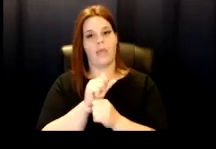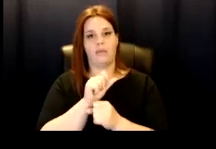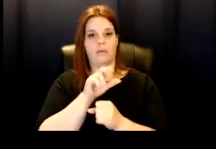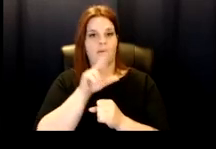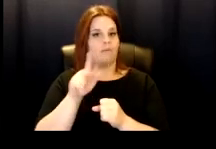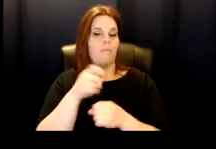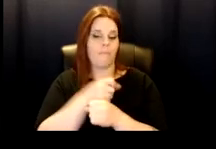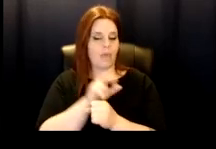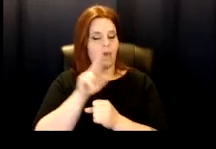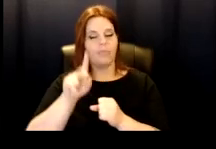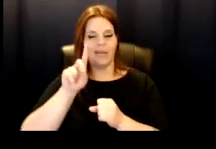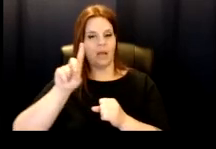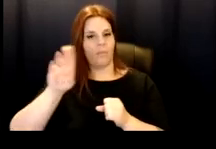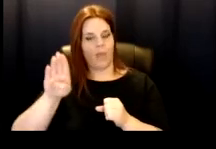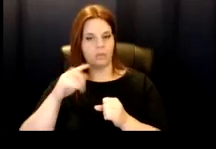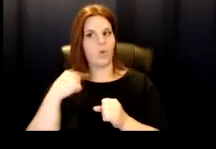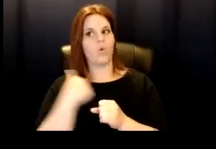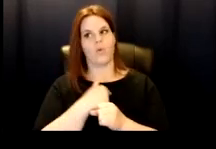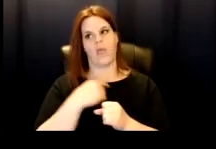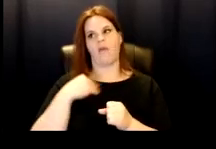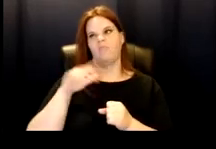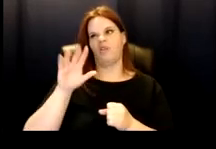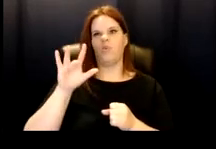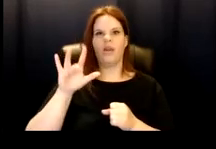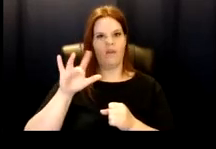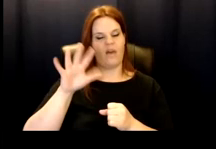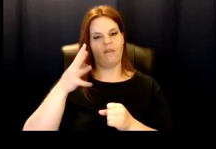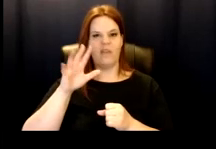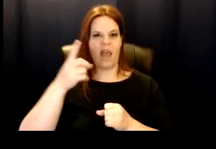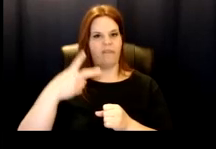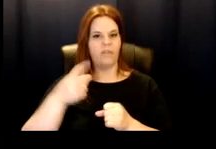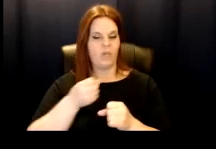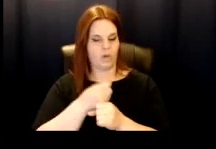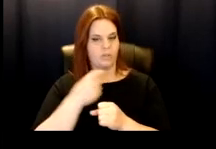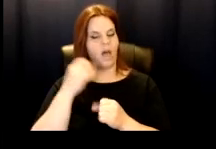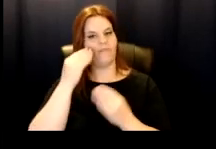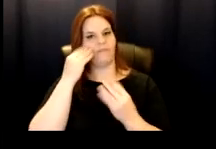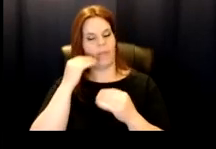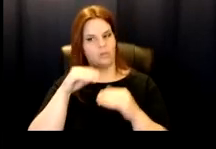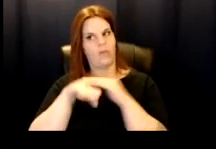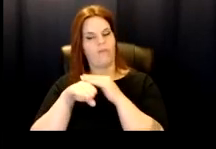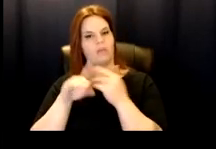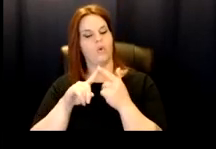and a half years of data that we have access to. Categories of data that we have in the